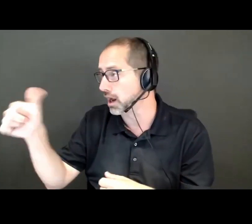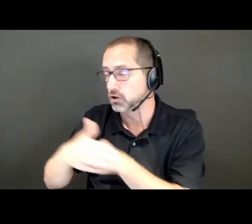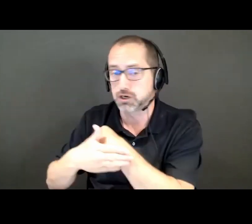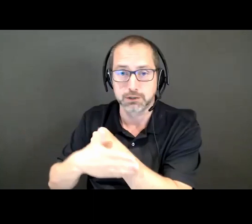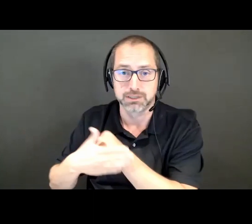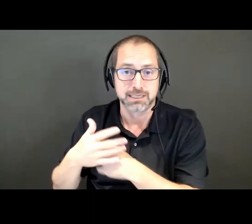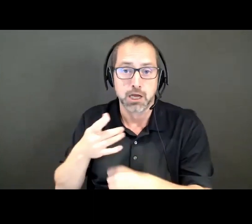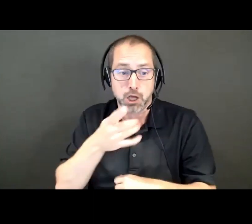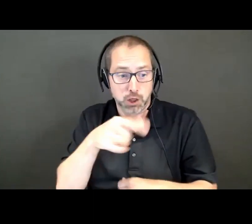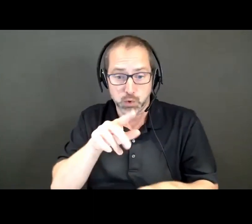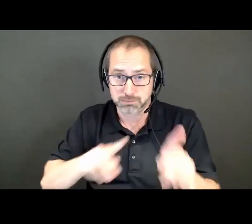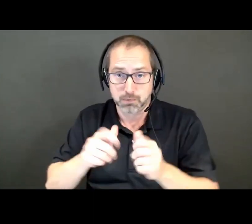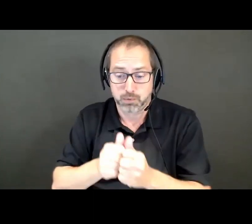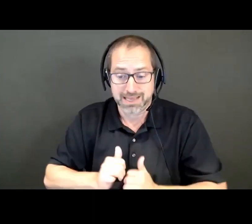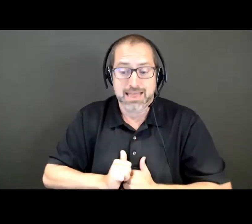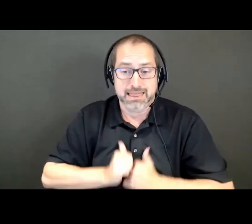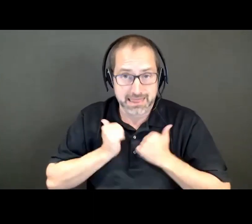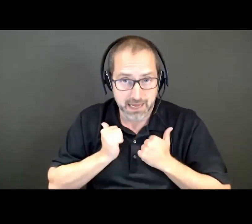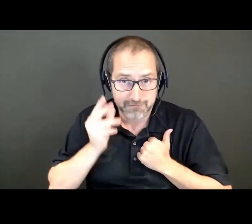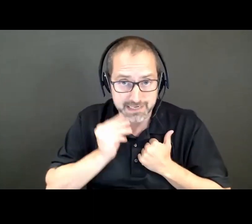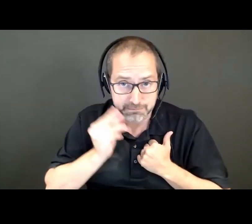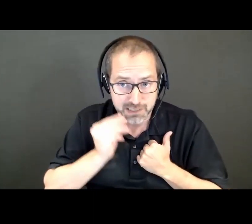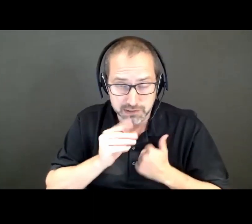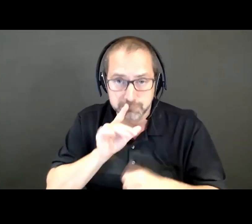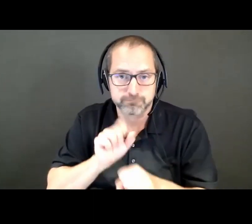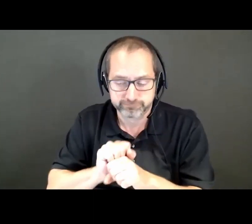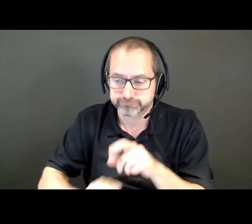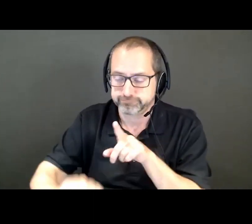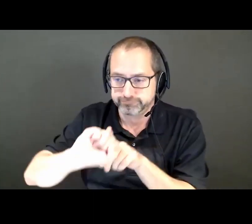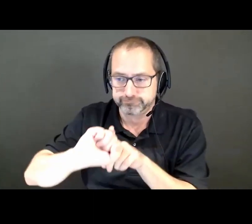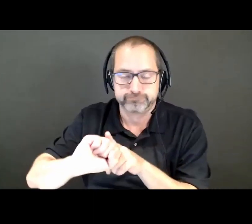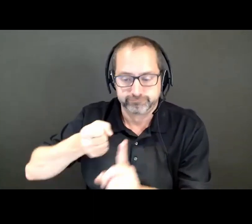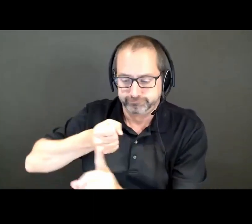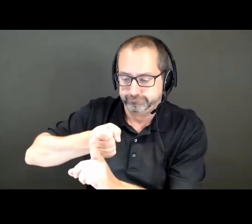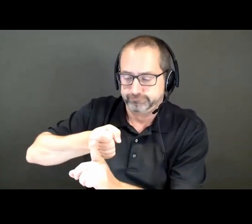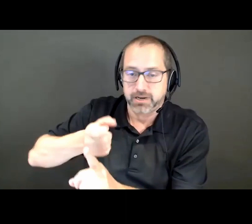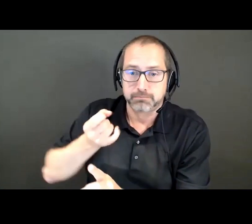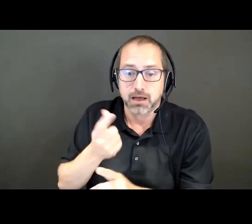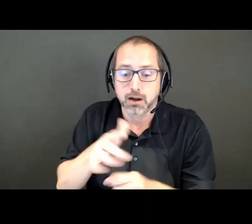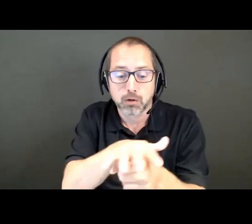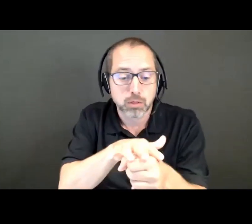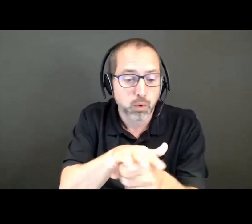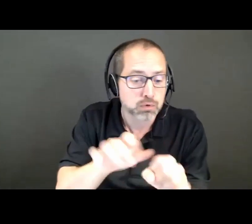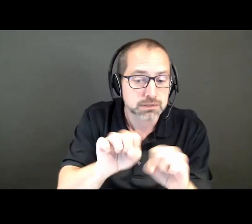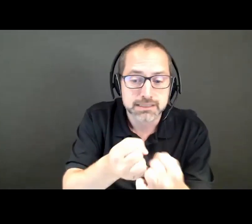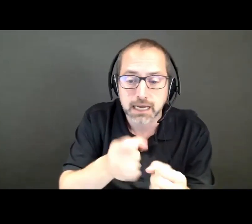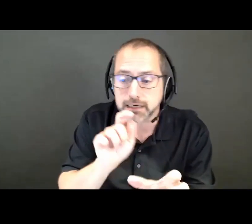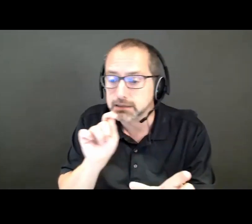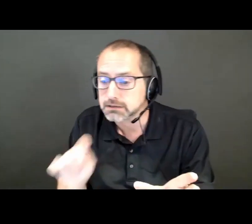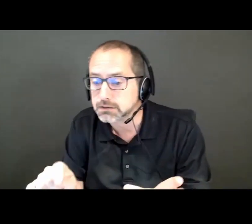into an office have quite of an impact. You know, obviously the local societies and movements of